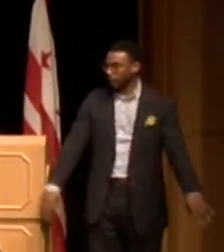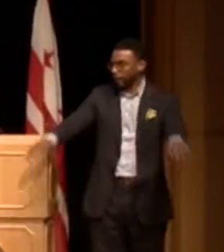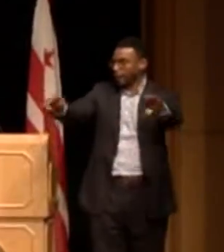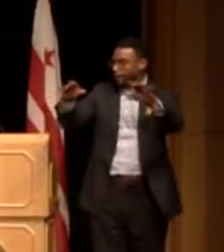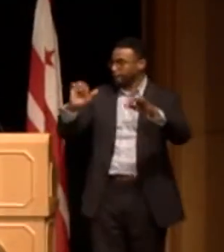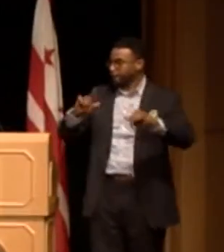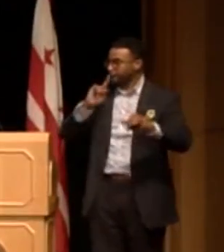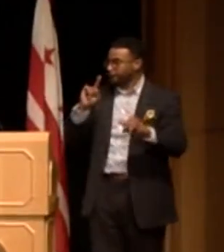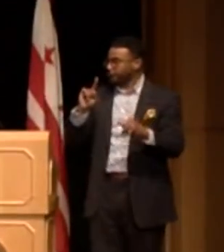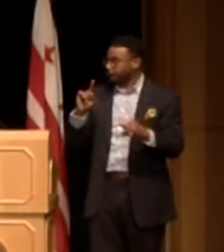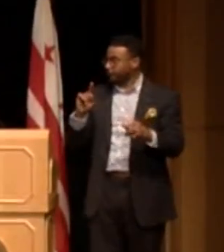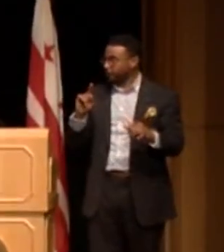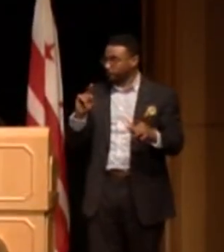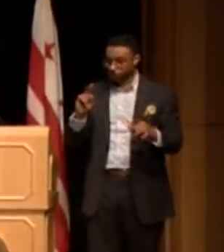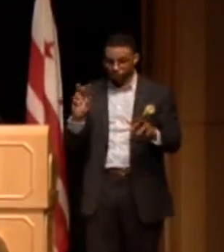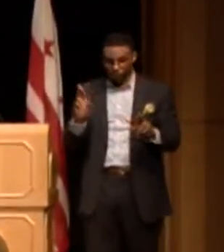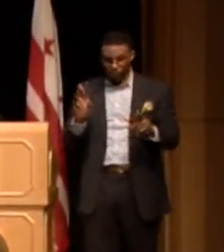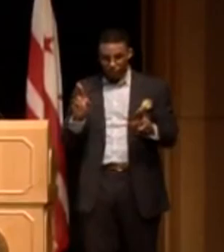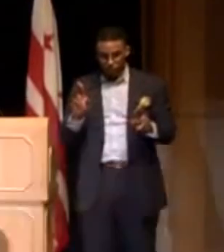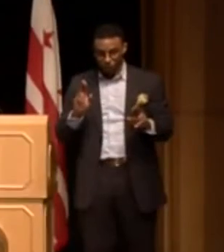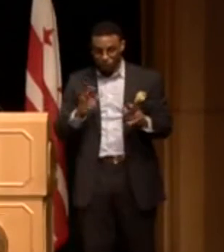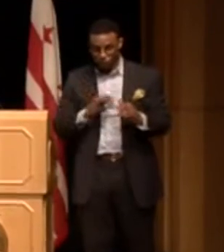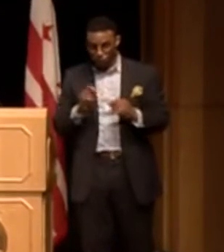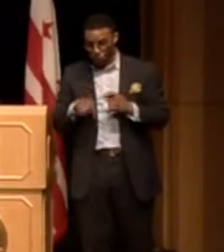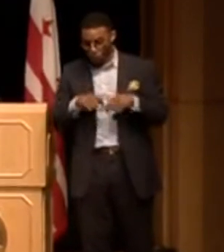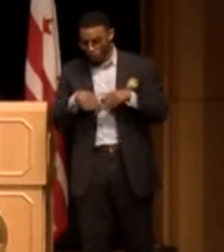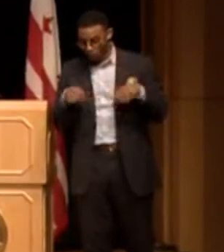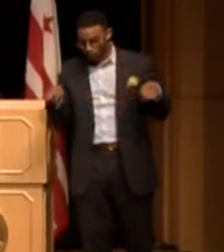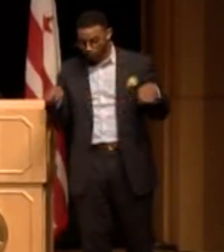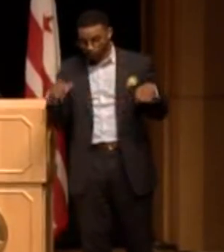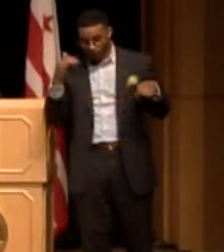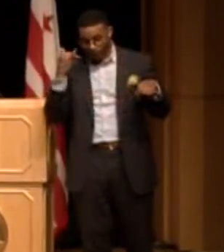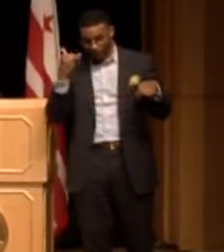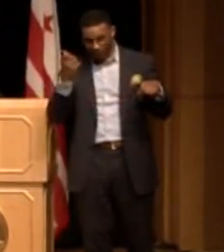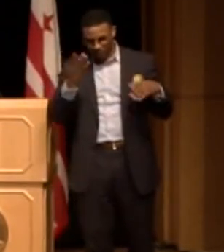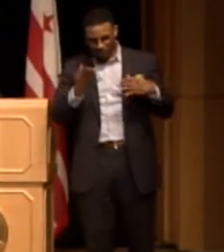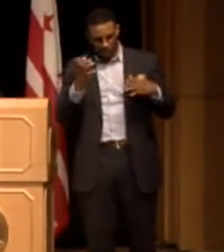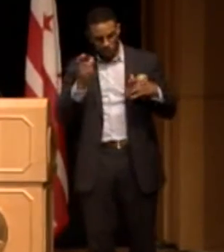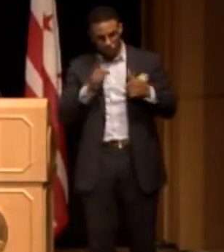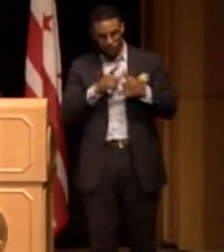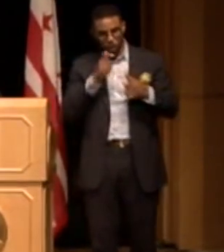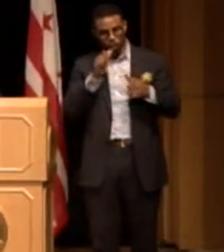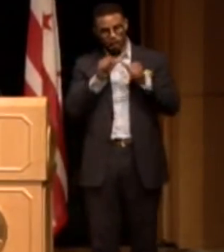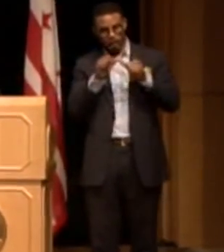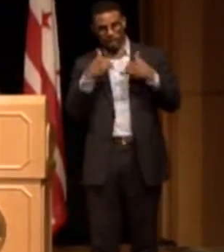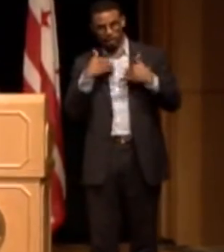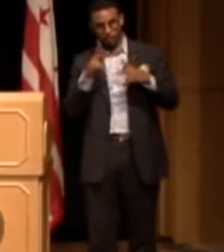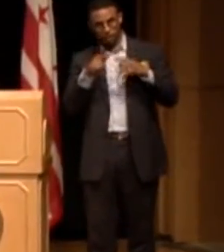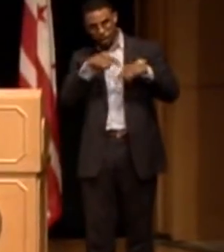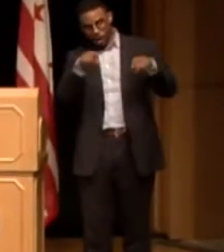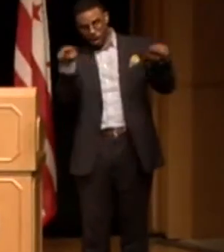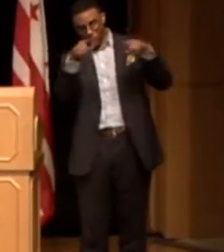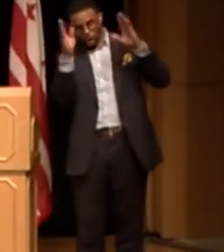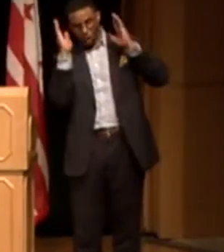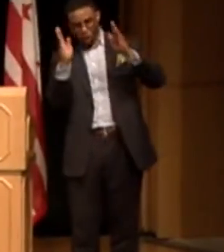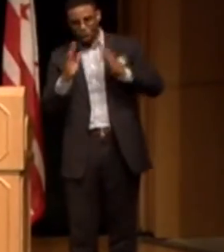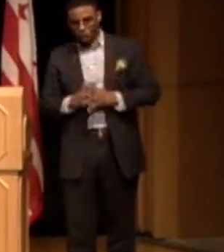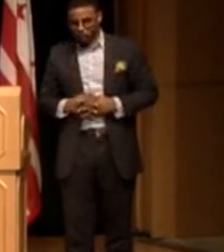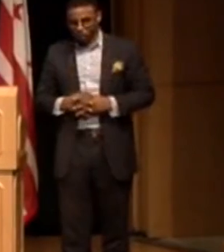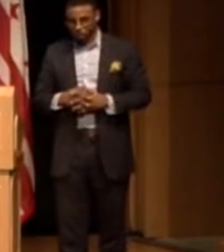WE ARE ABOUT TO BE WRAPPED UP HERE BUT A FEW THINGS. ONE IS THAT WE WILL CONTINUE TO HAVE PEOPLE OUTSIDE AT BOOTHS IF